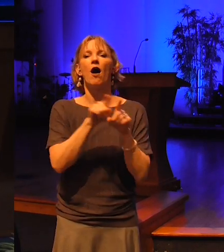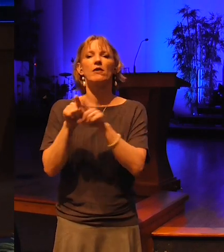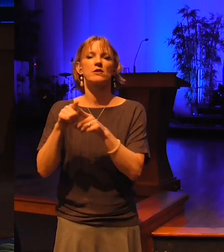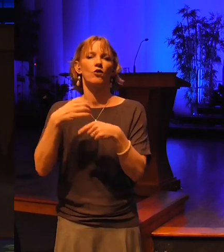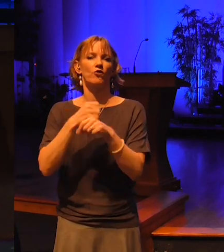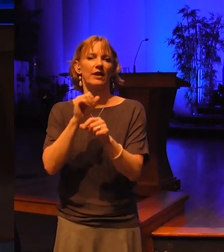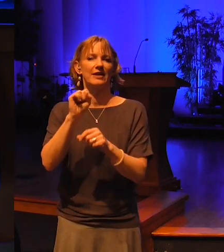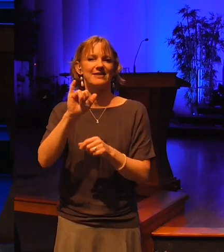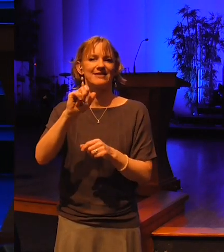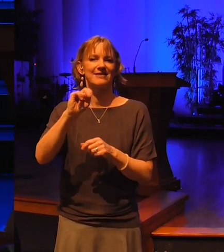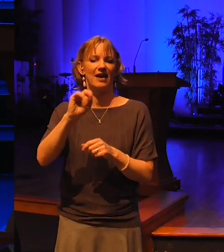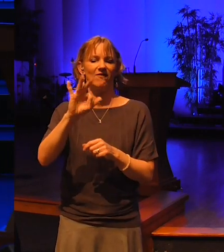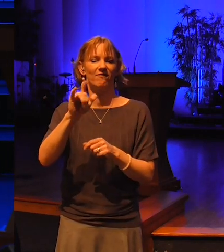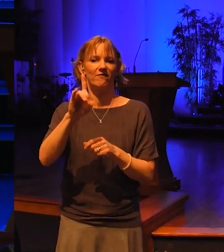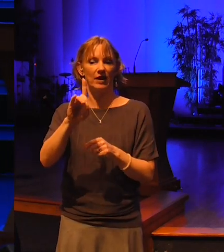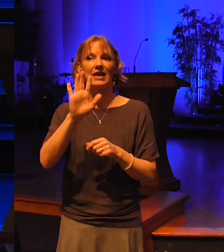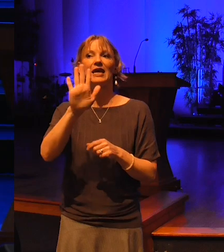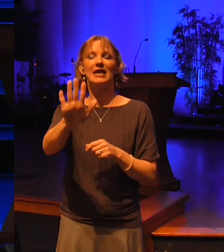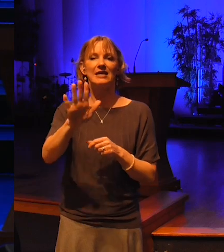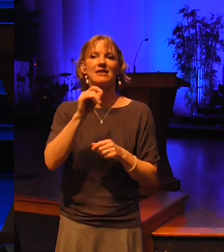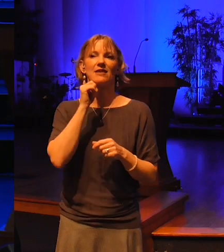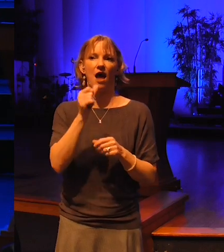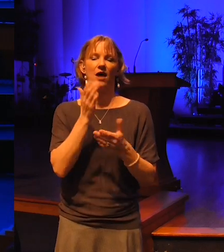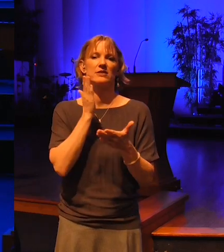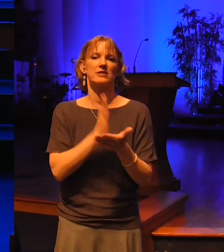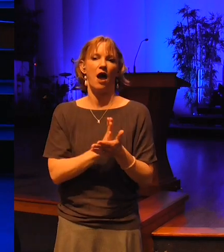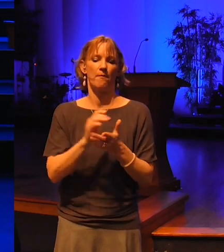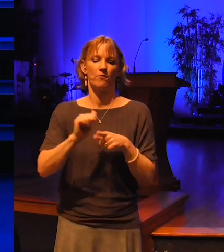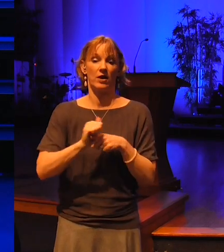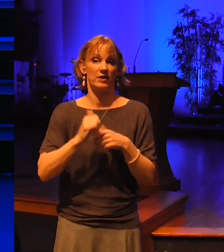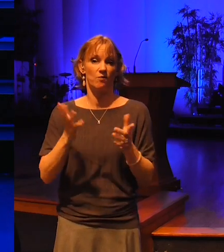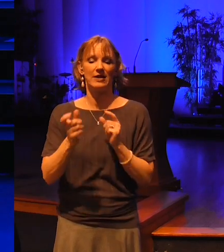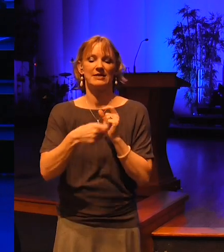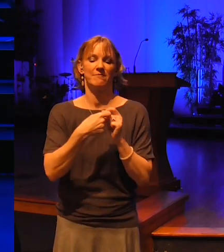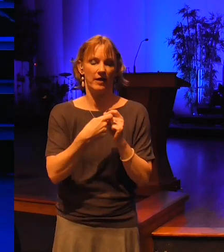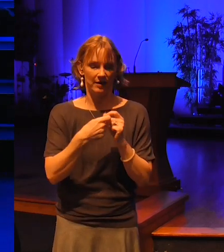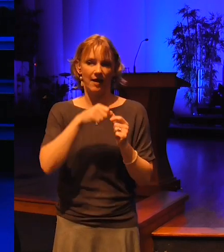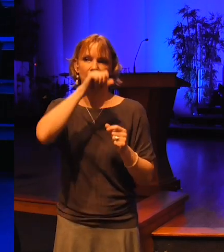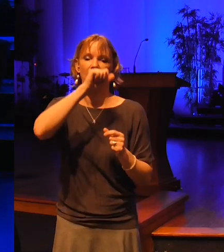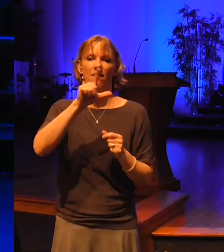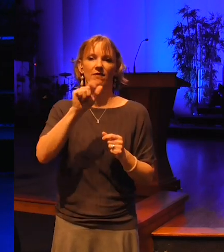non-stop practice is spite and I love Larry David and I love curb your enthusiasm because